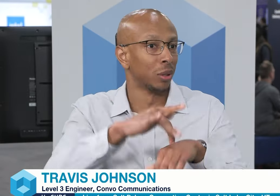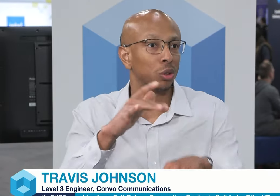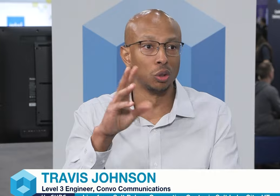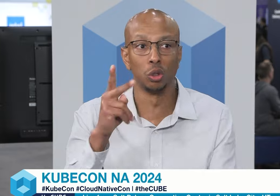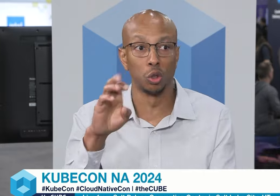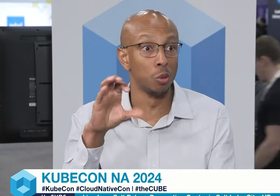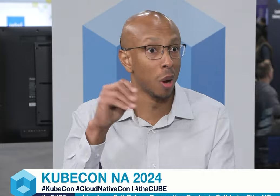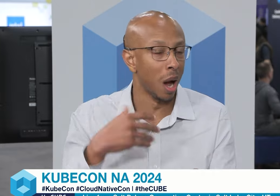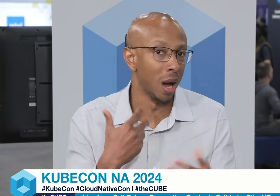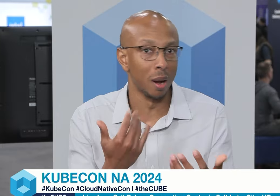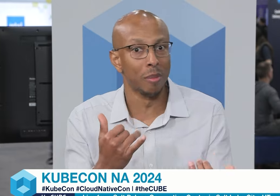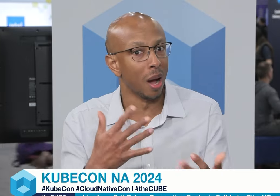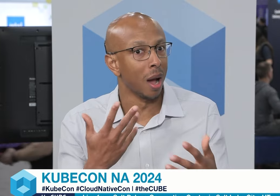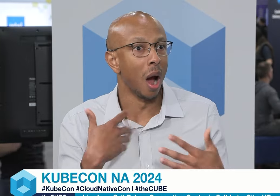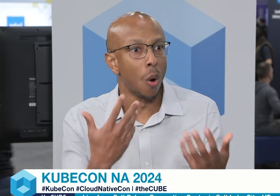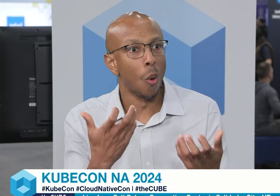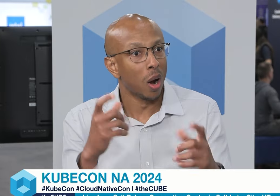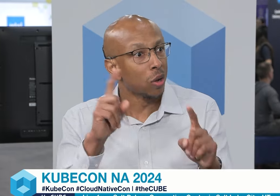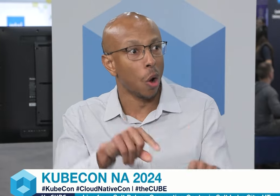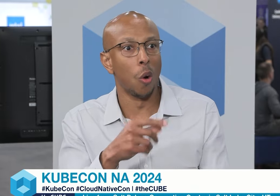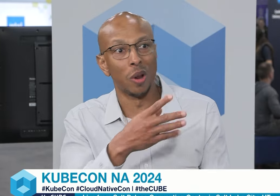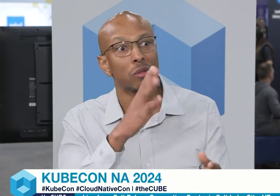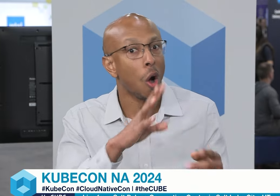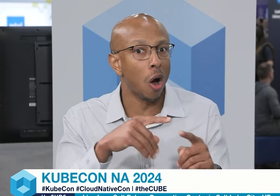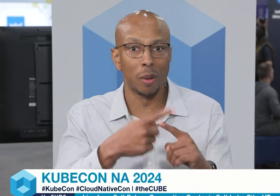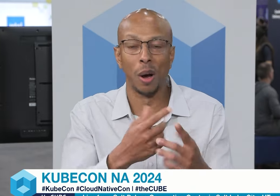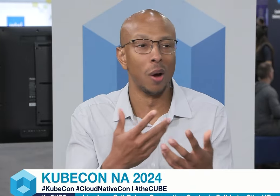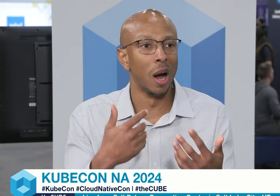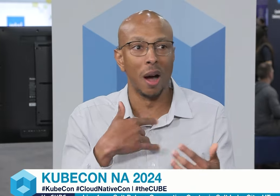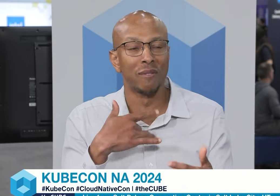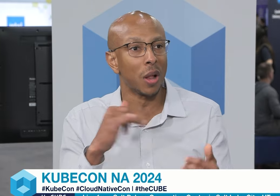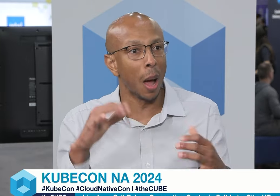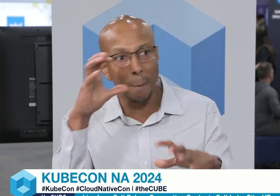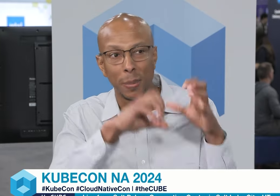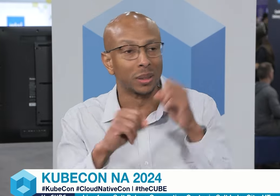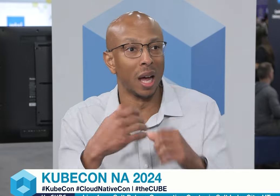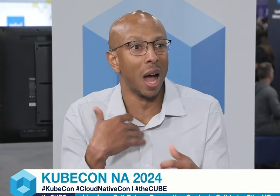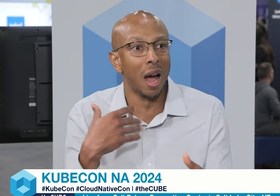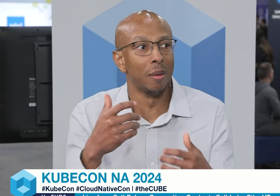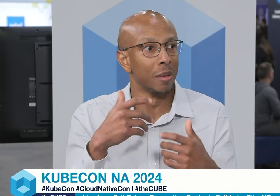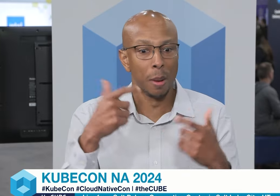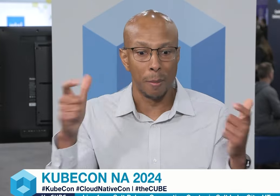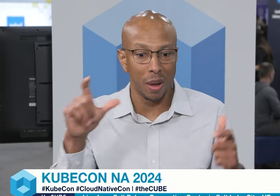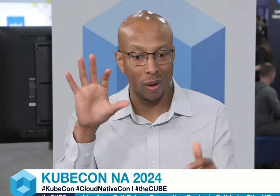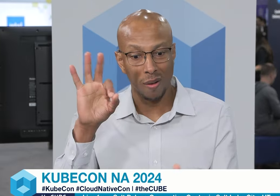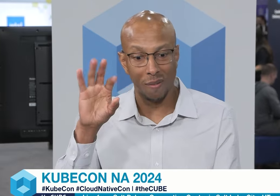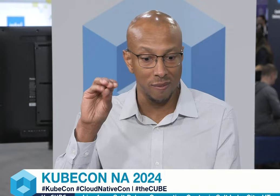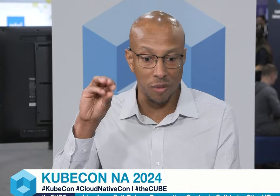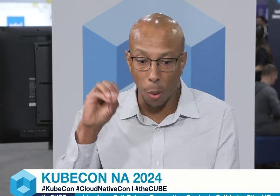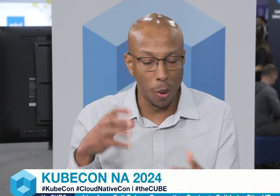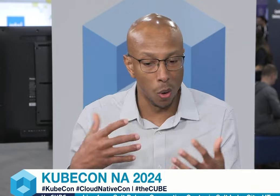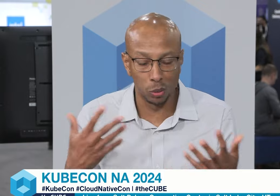and the people who had already been here had encouraged me to come and I felt like I was missing out.